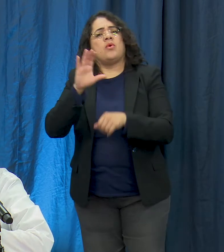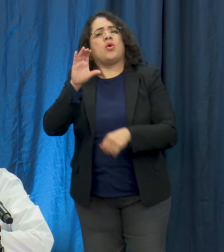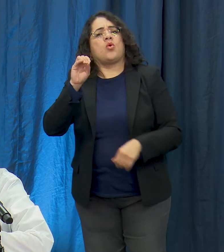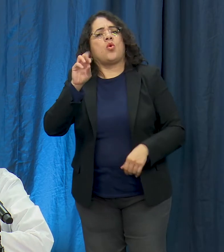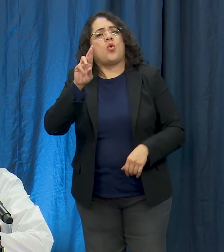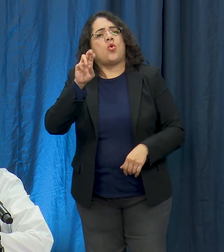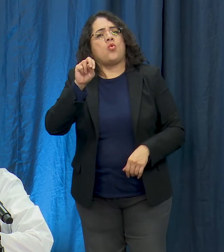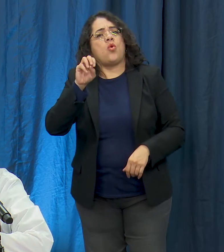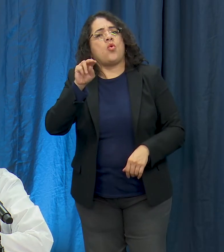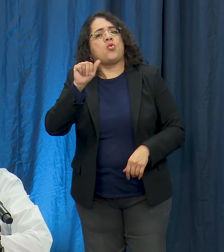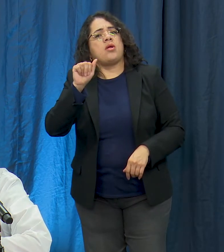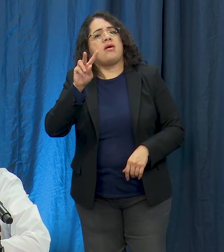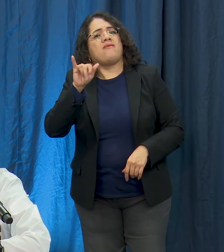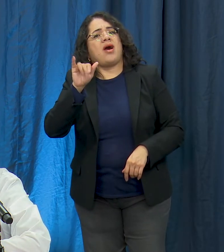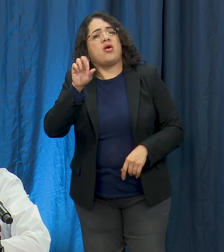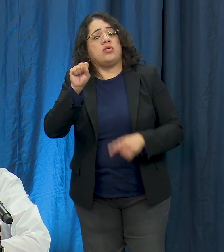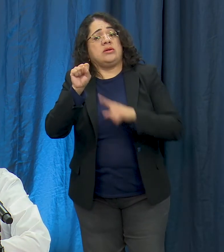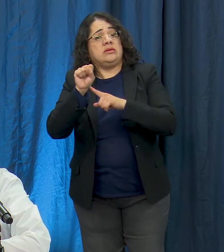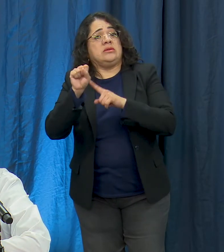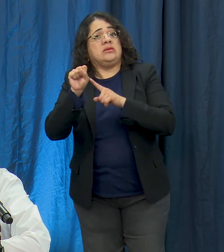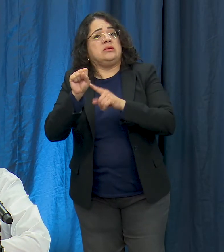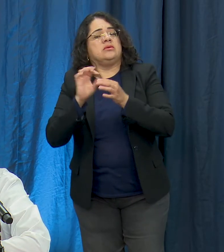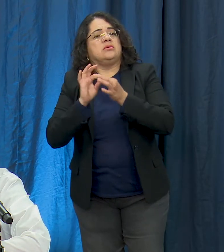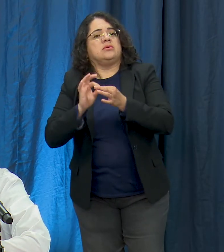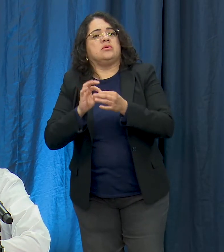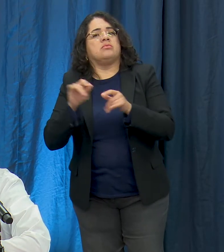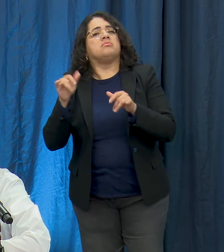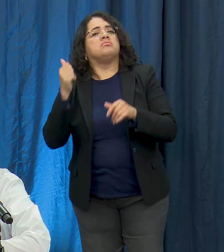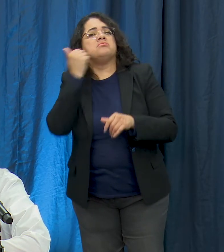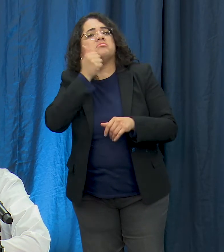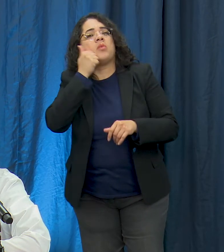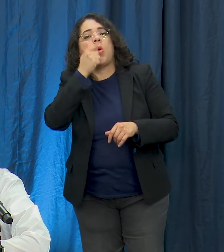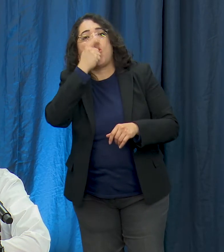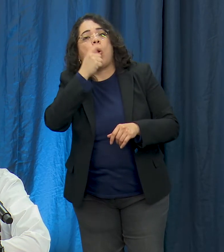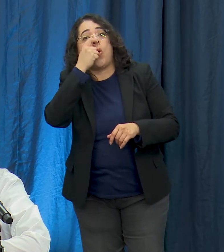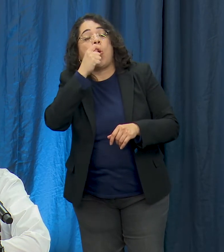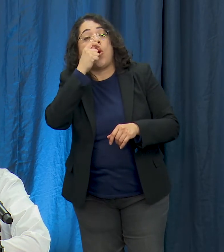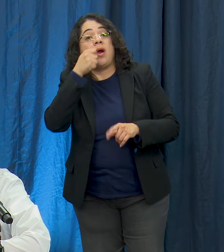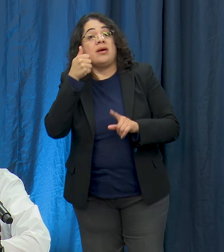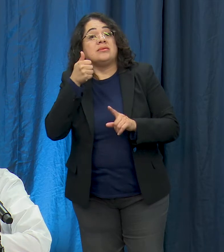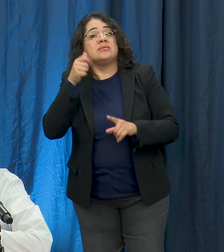the common cold that it is droplets. So it is your